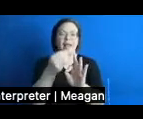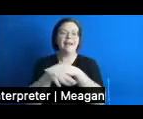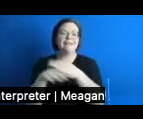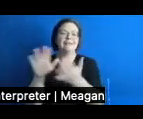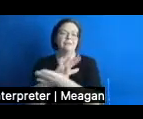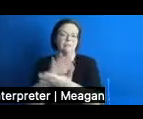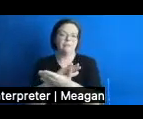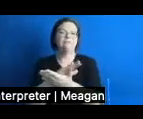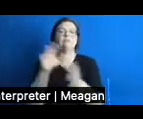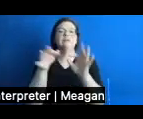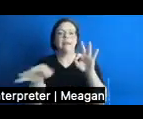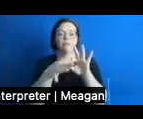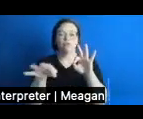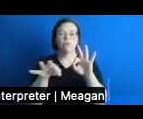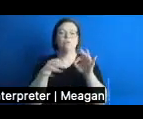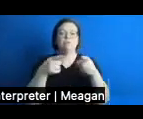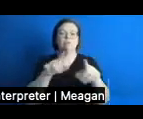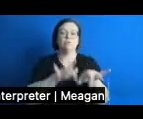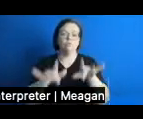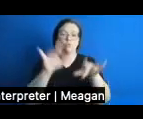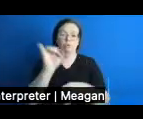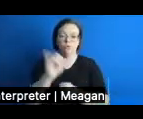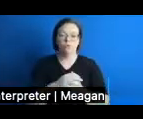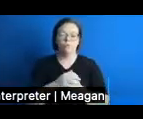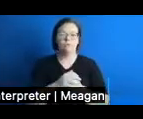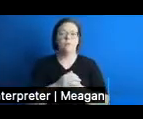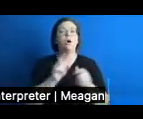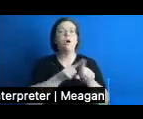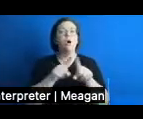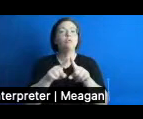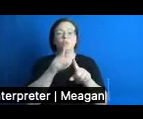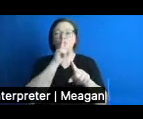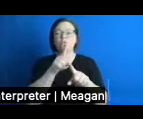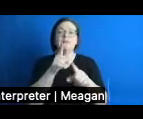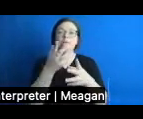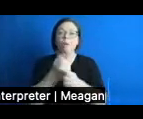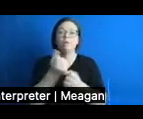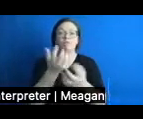and captioning these recordings. We also actively solicit feedback, so please let us know